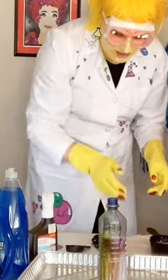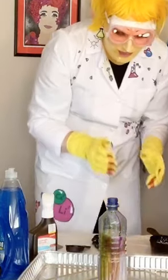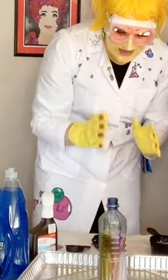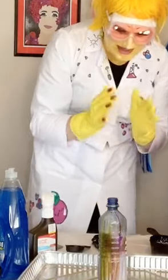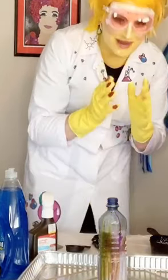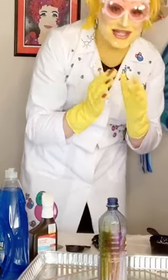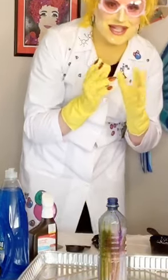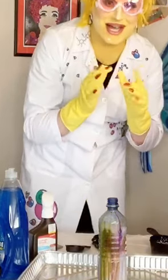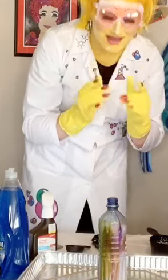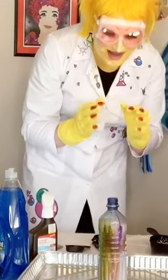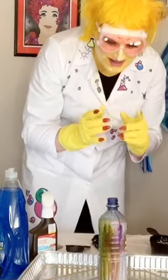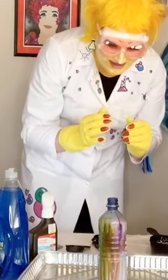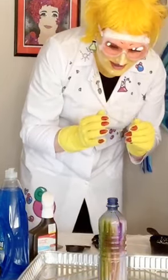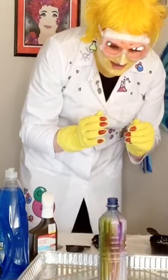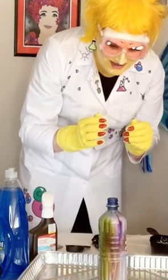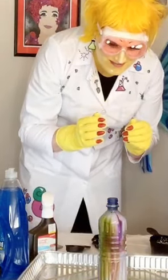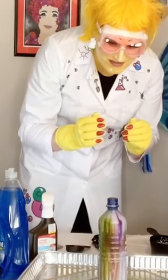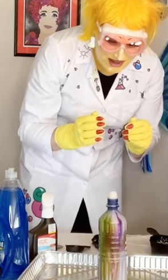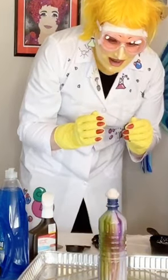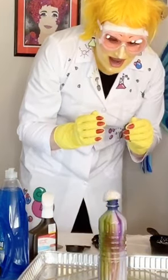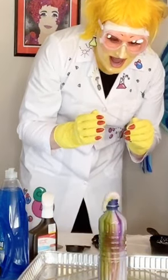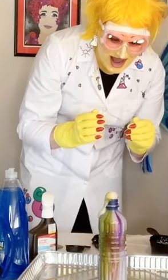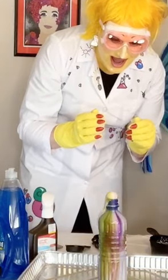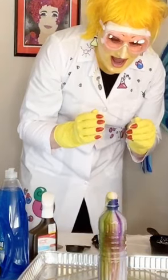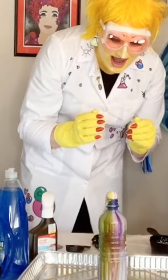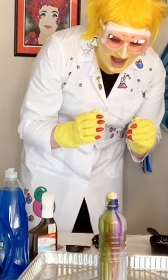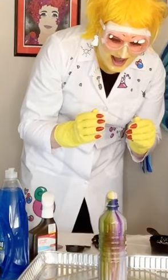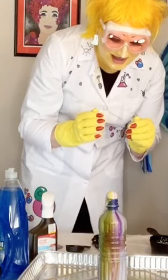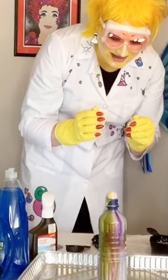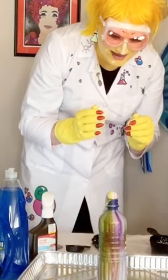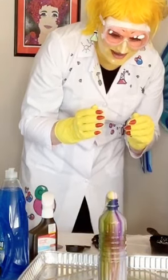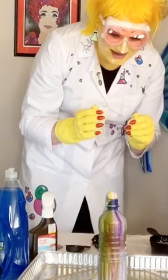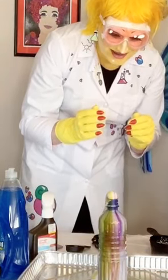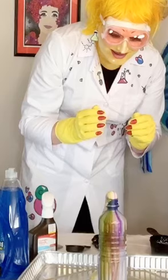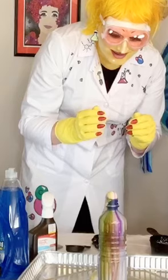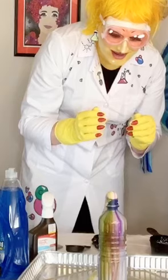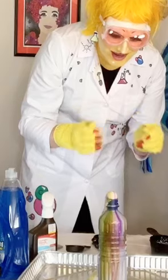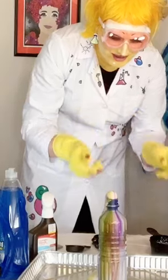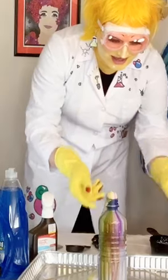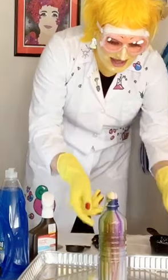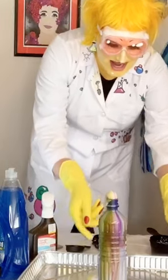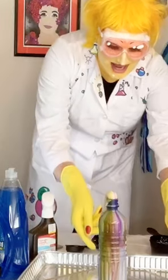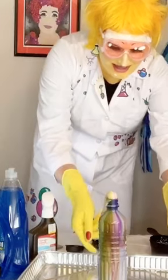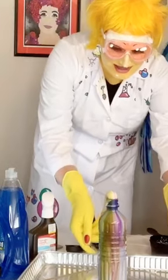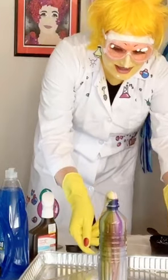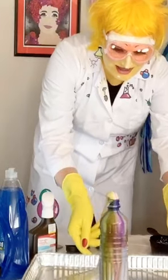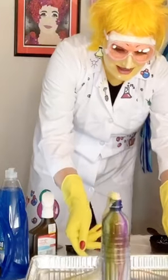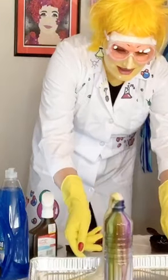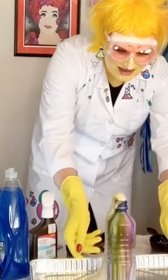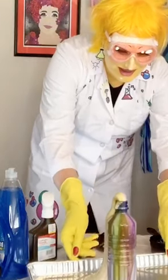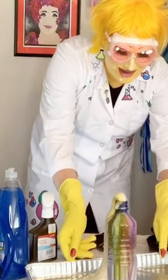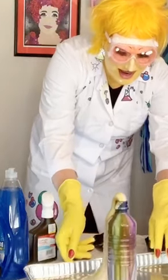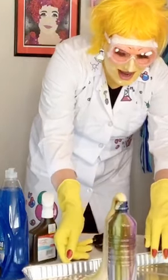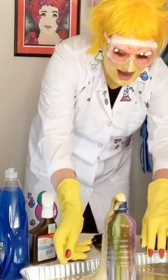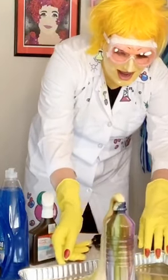Oh it's coming to the top of the bottle! Oh look at that!